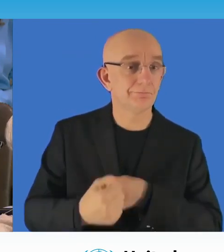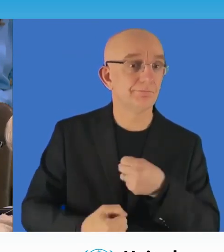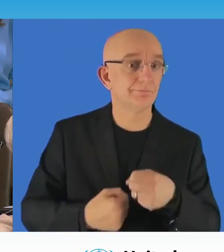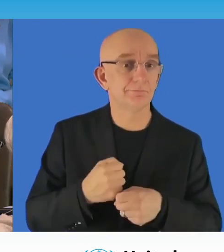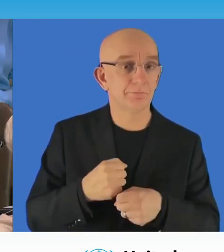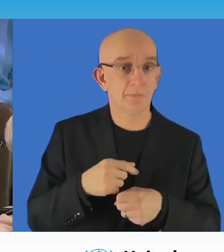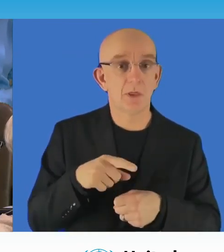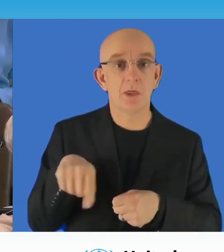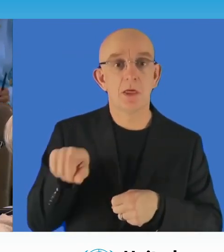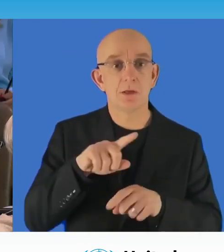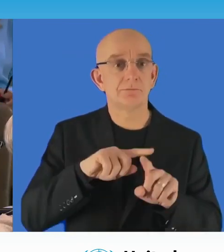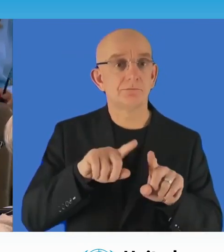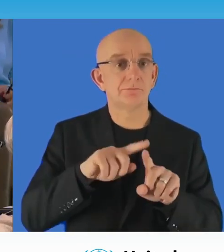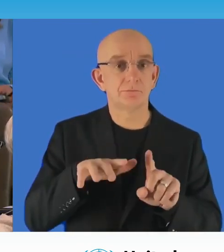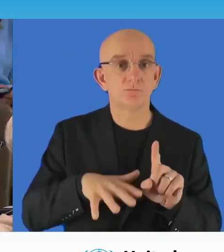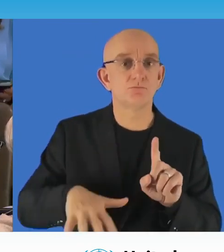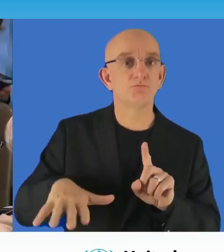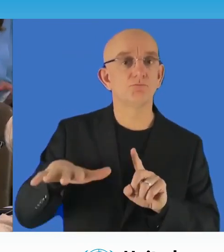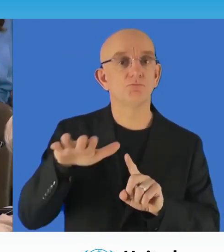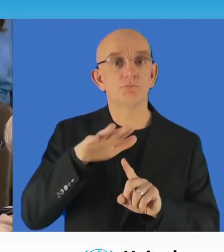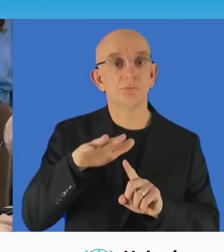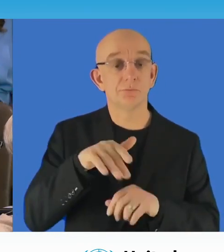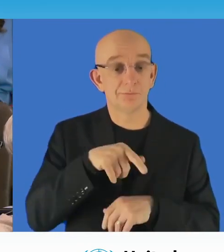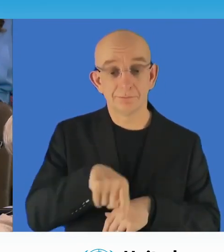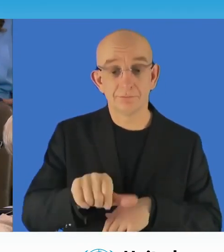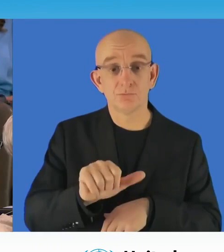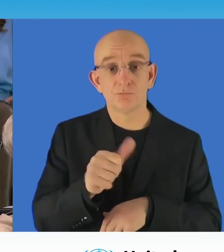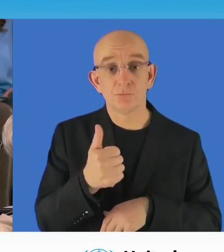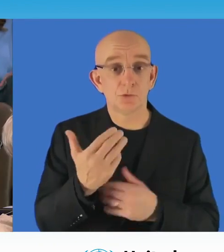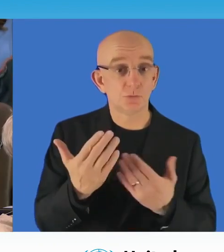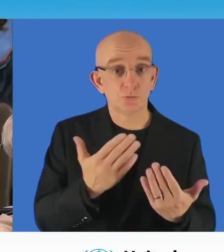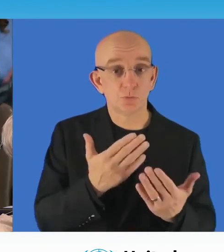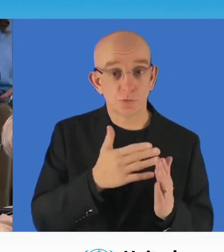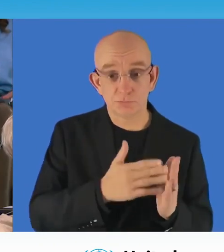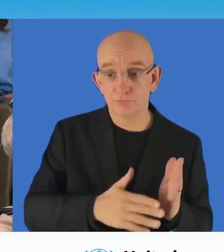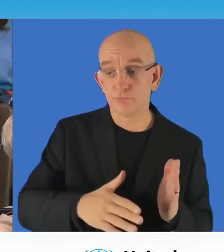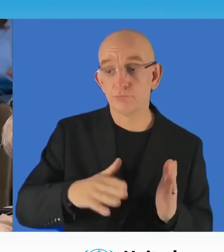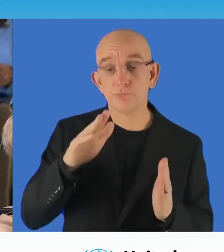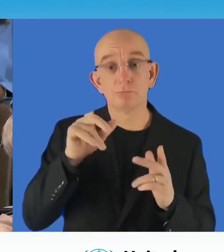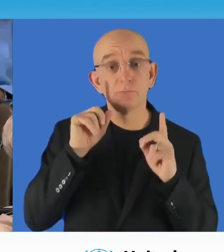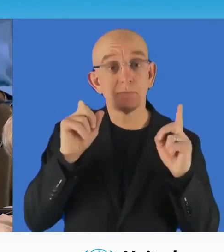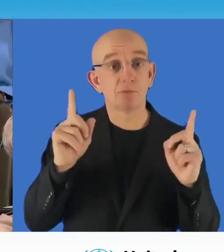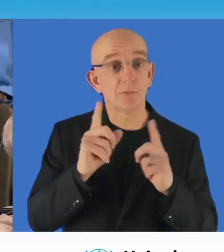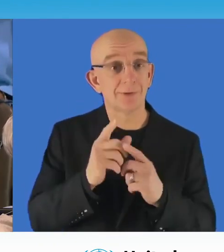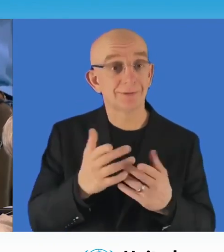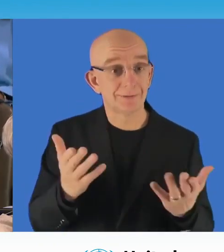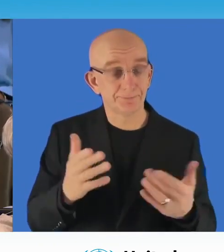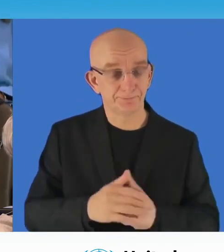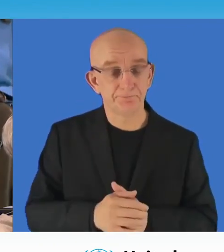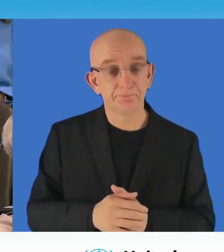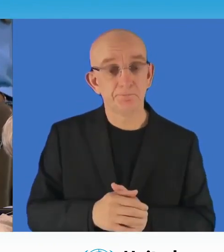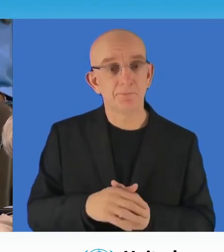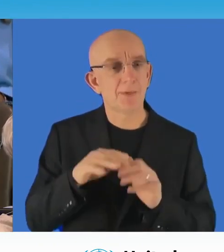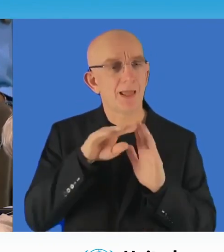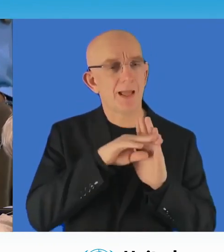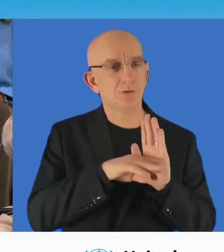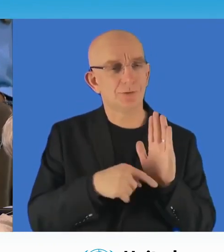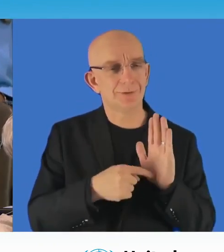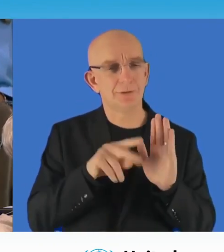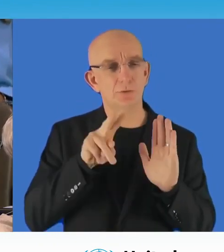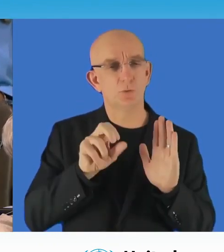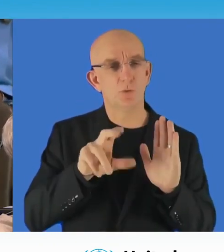school to University the 3020 agenda stipulate the need to ensure equal access to all levels or